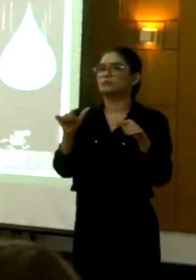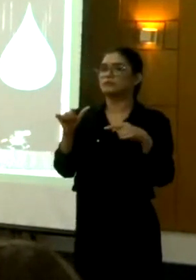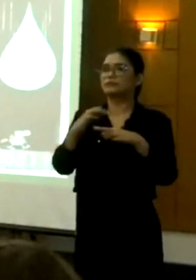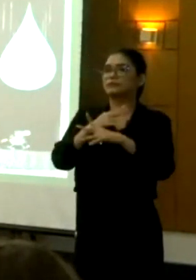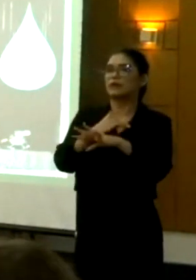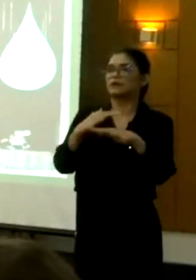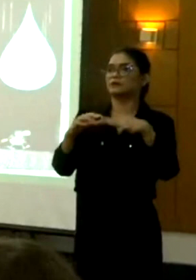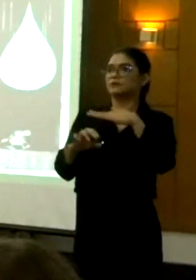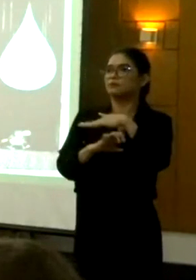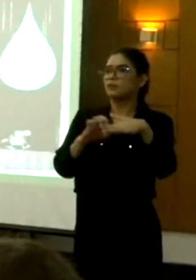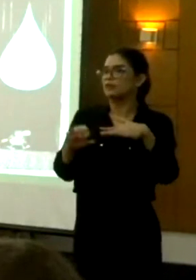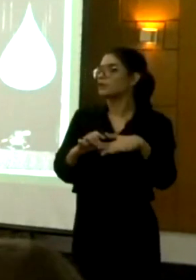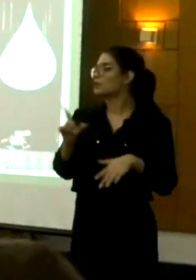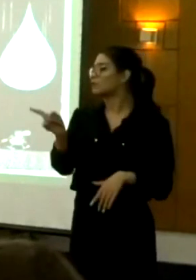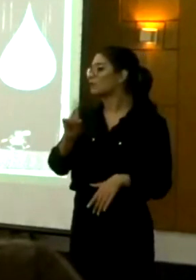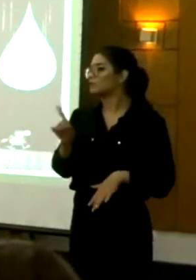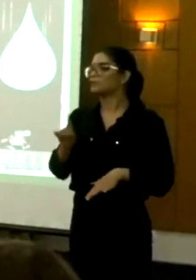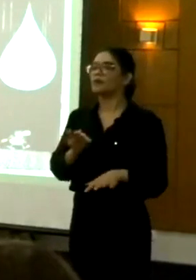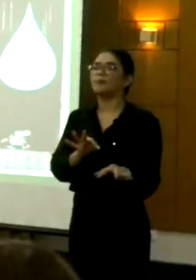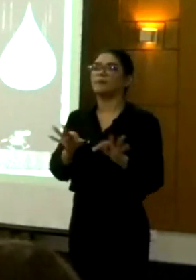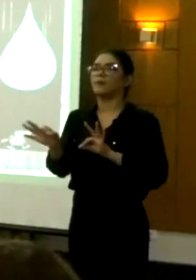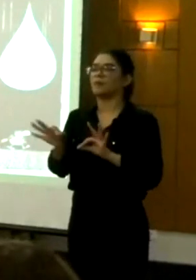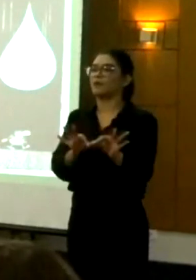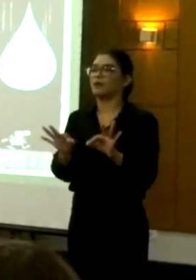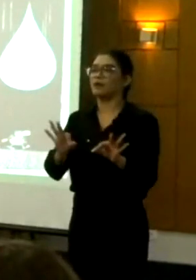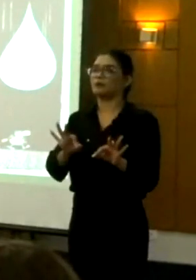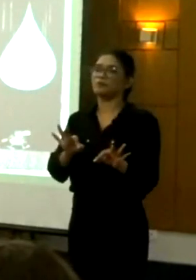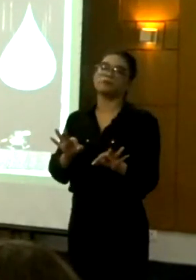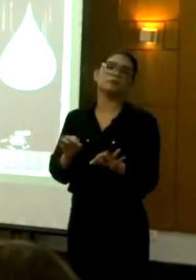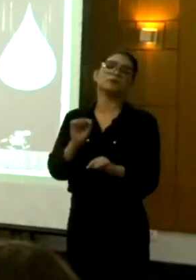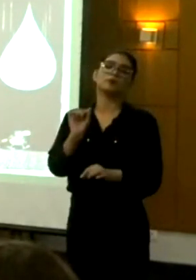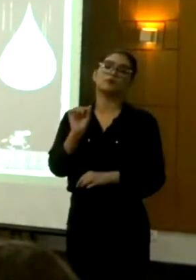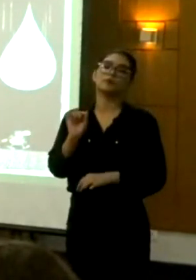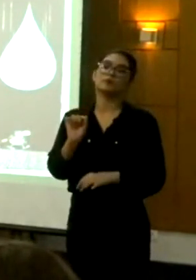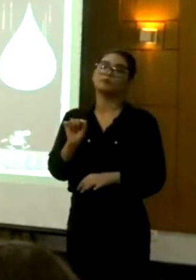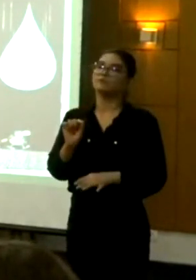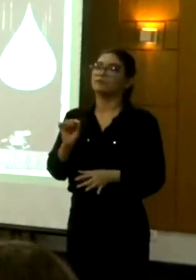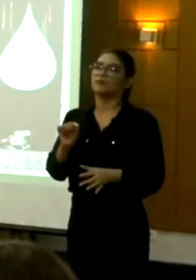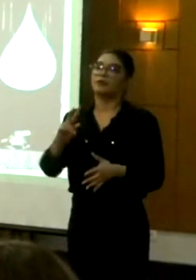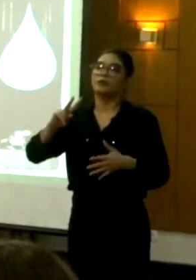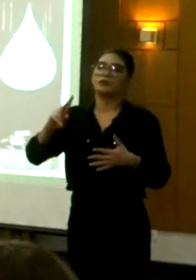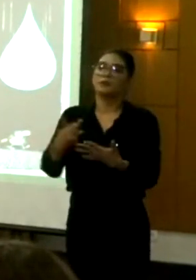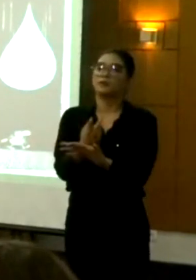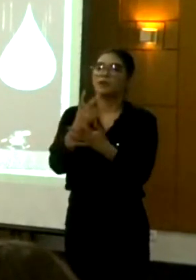, is not prepared to deal with events extreme because extreme events have a much larger dimension